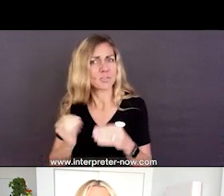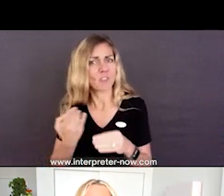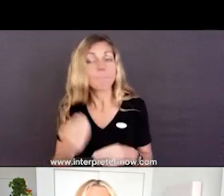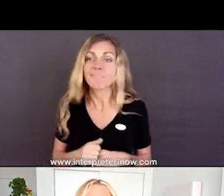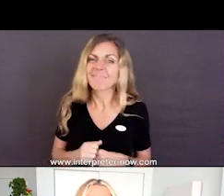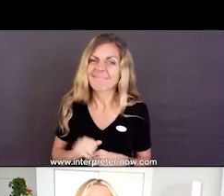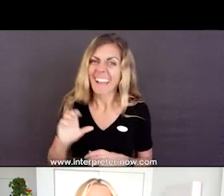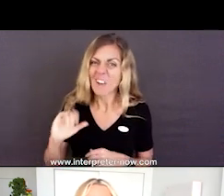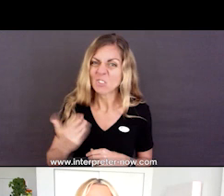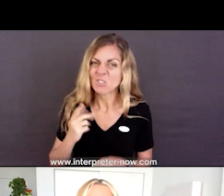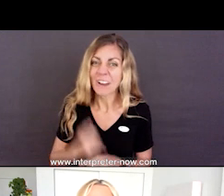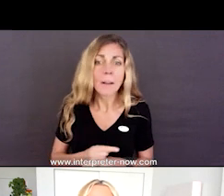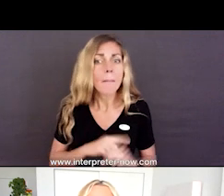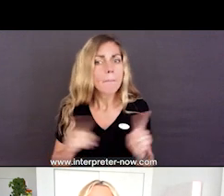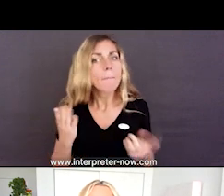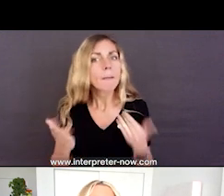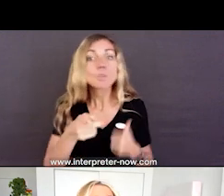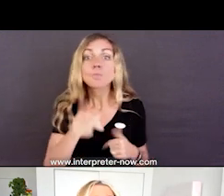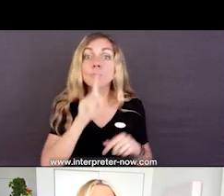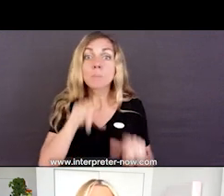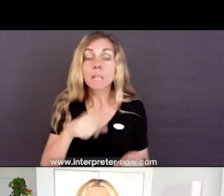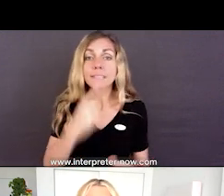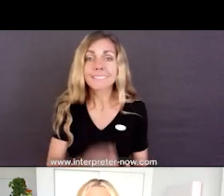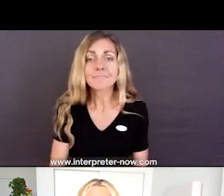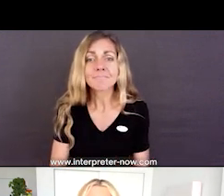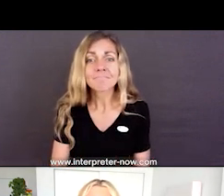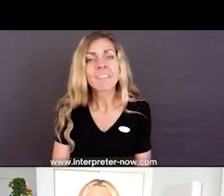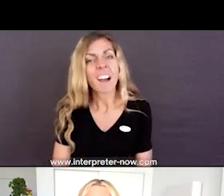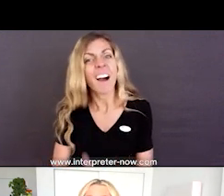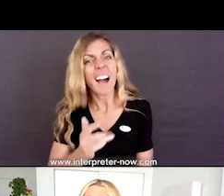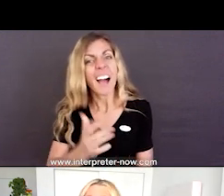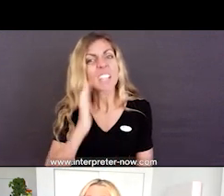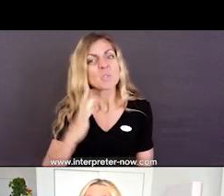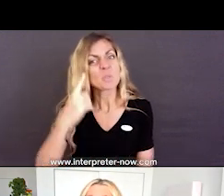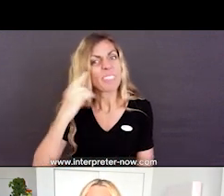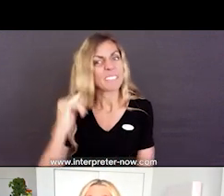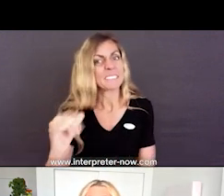You might say in response, "I used to think along similar lines, that we need a world